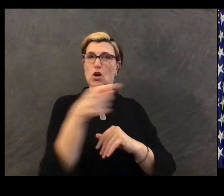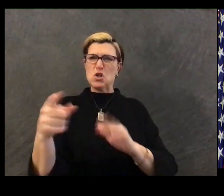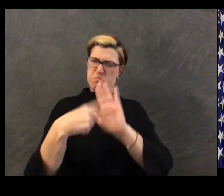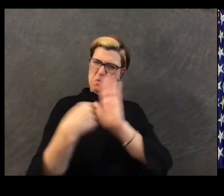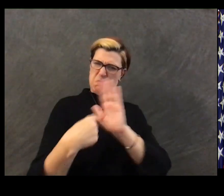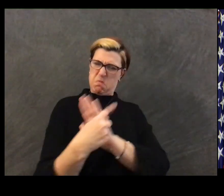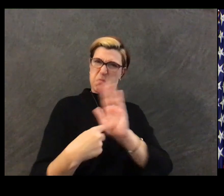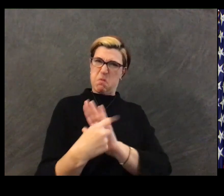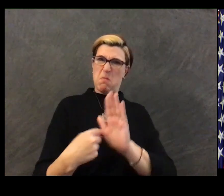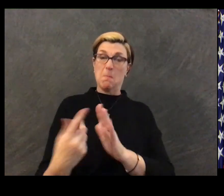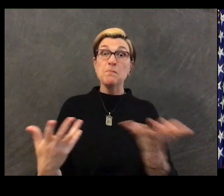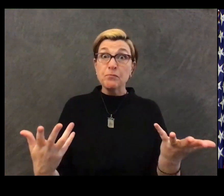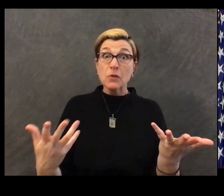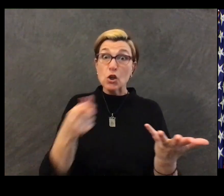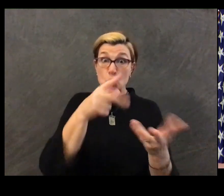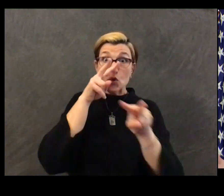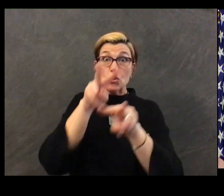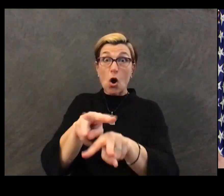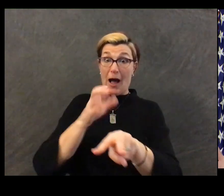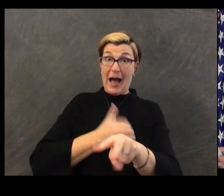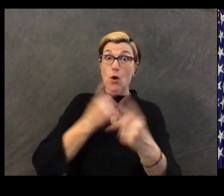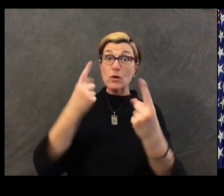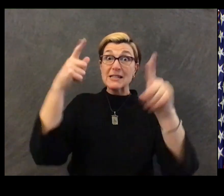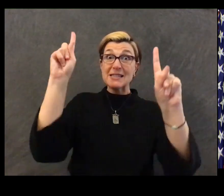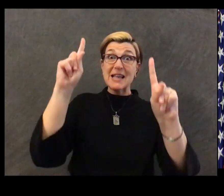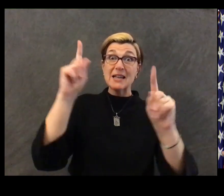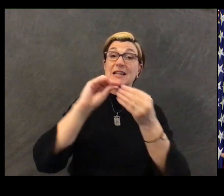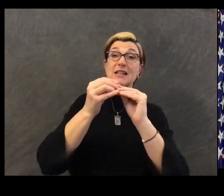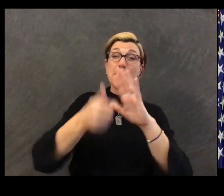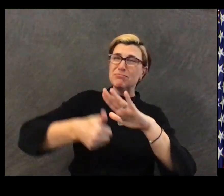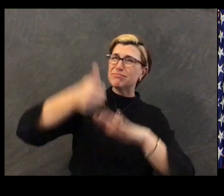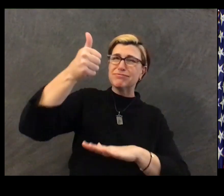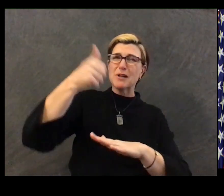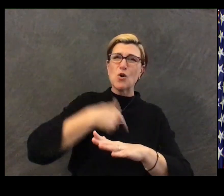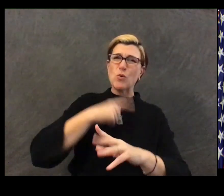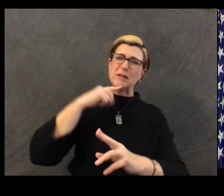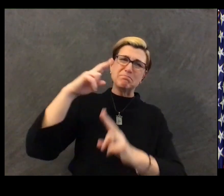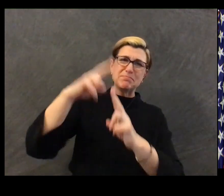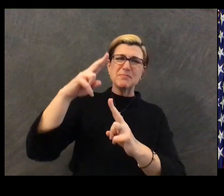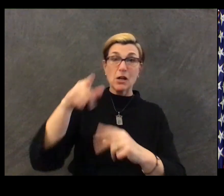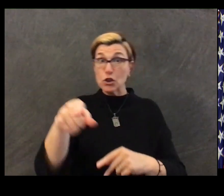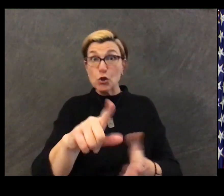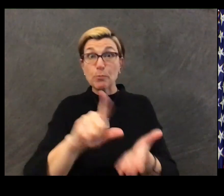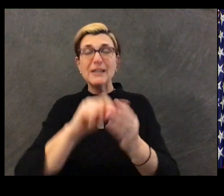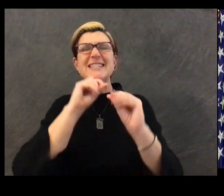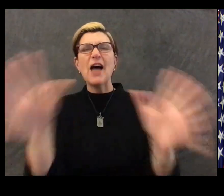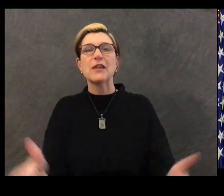in terms of success nobody wrote it I said where is anybody gonna use that chart nobody wrote it in terms of mortality so